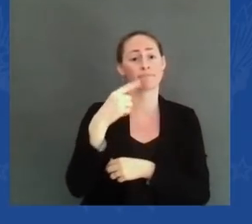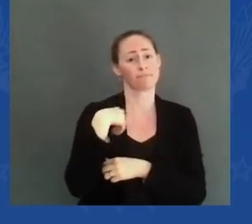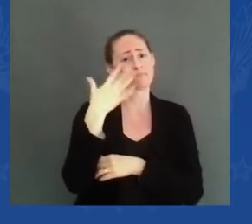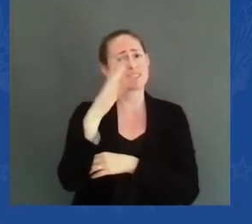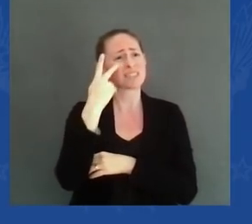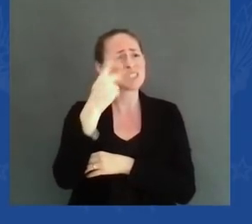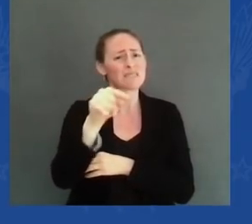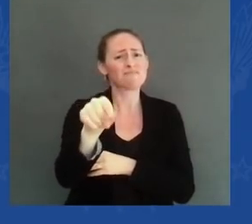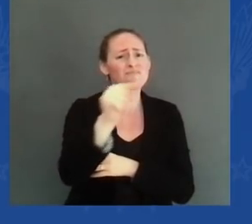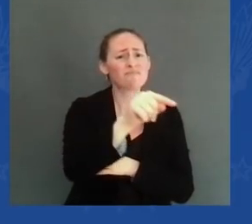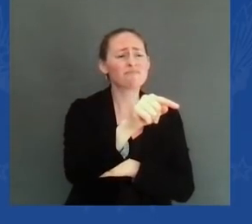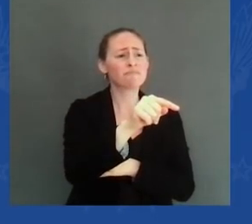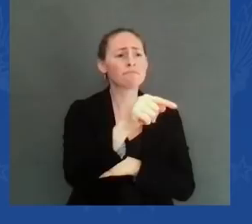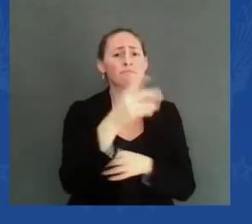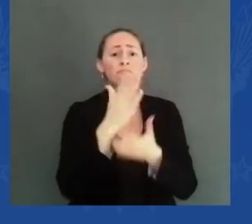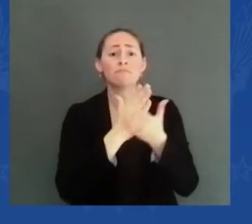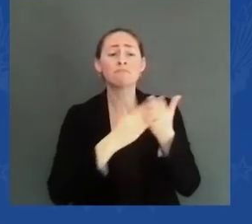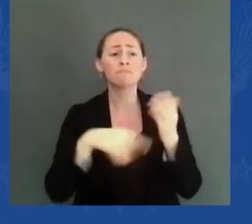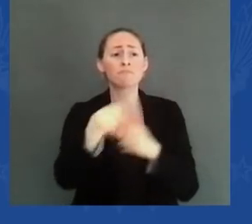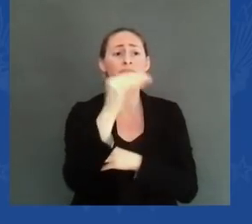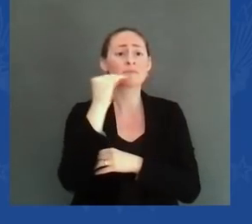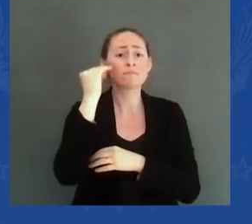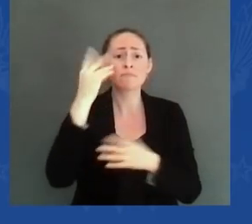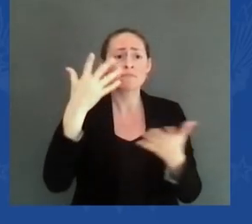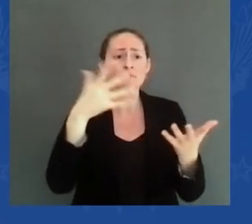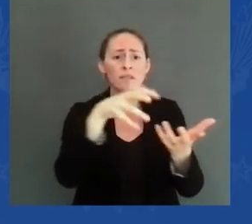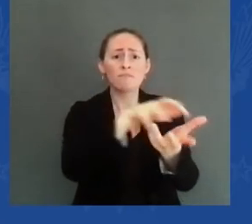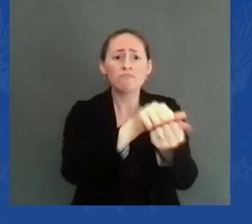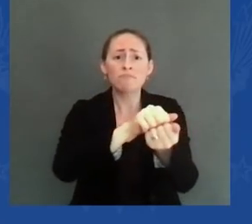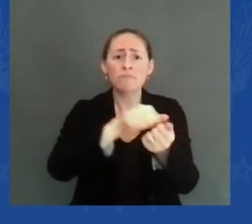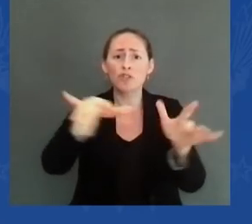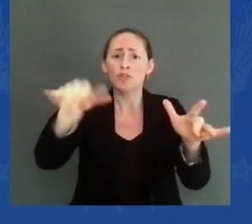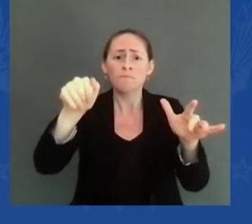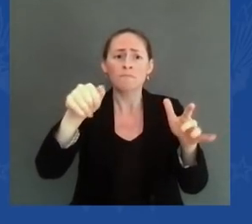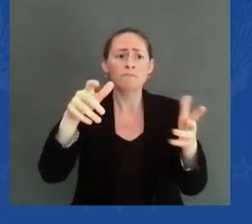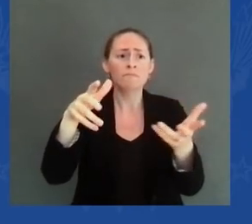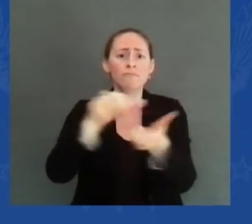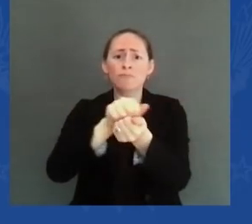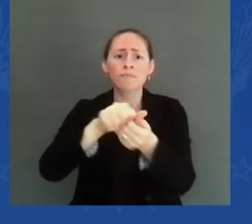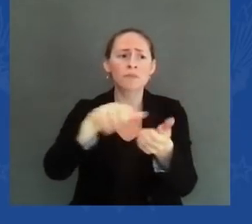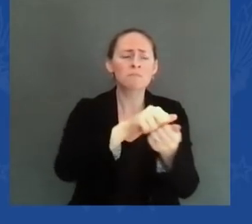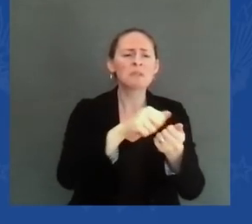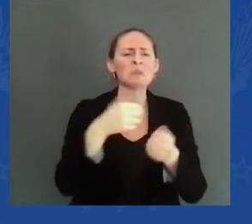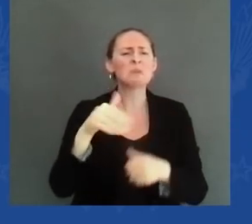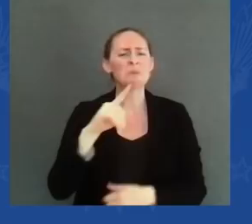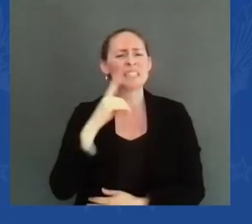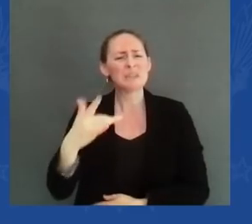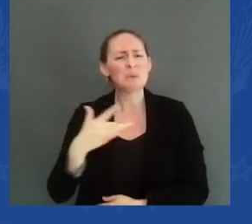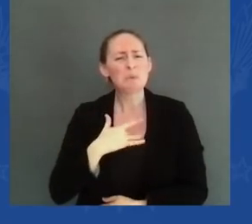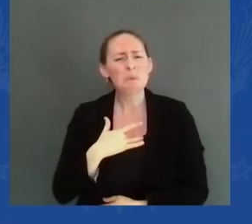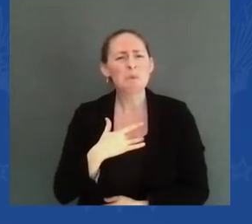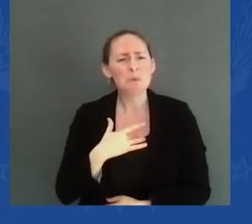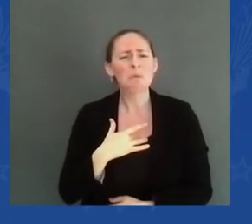It pains us deeply to read the stories of neighbors we lost in the storm, Mr. President, less than two miles from where we're standing.